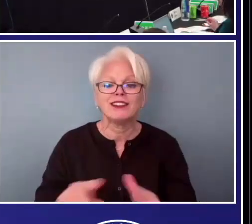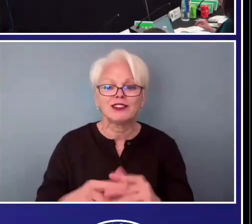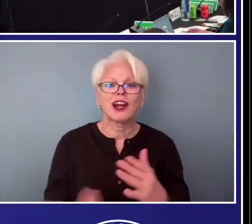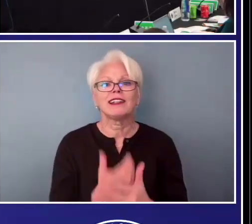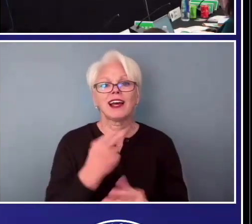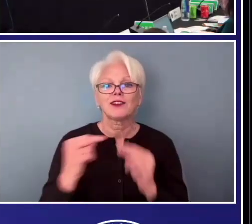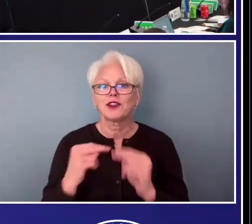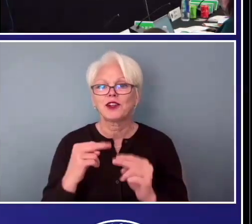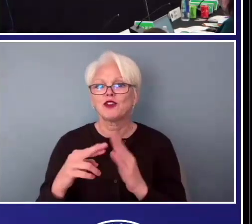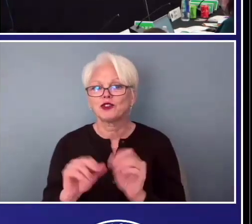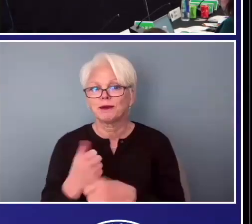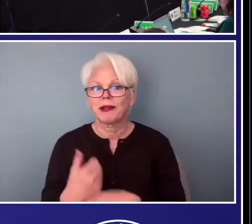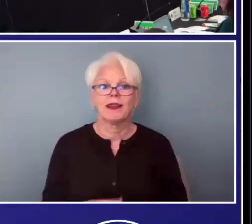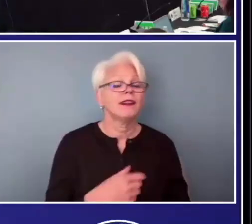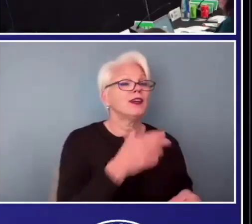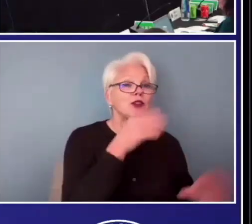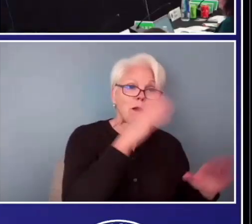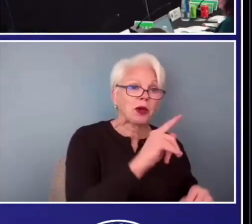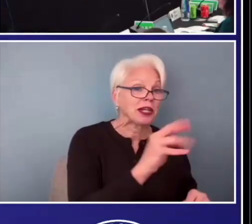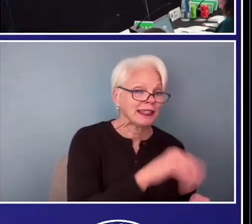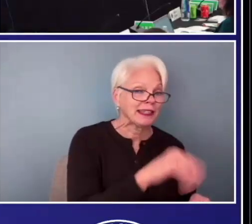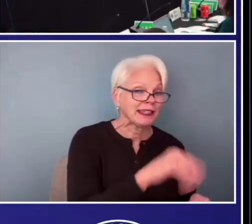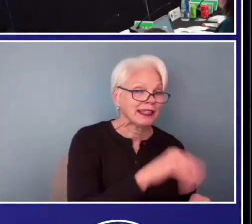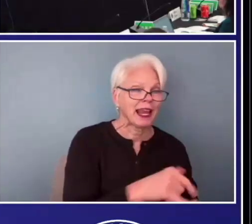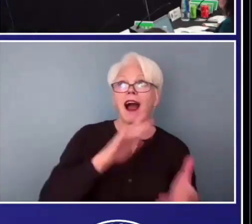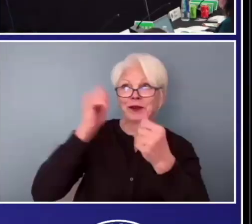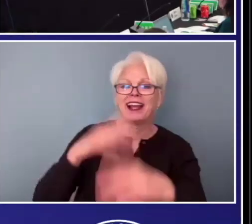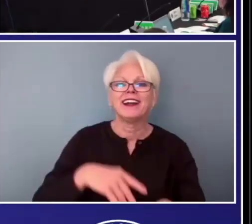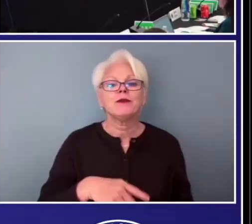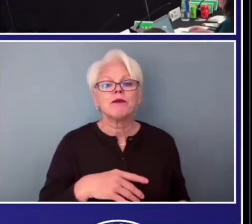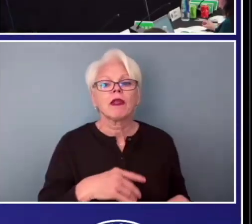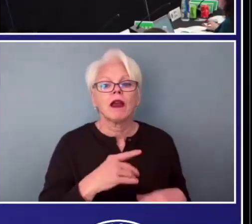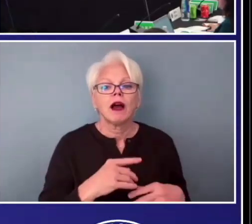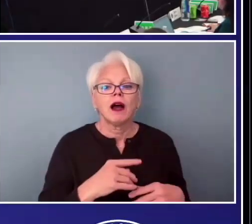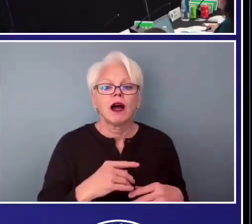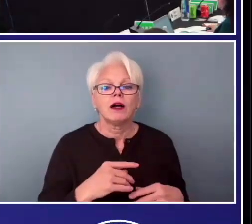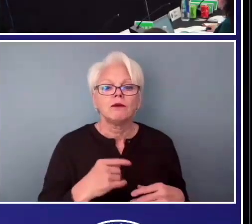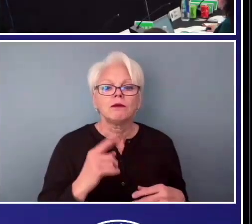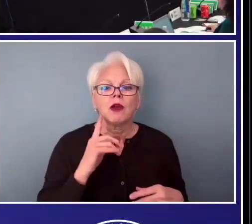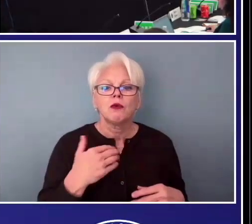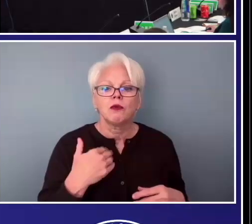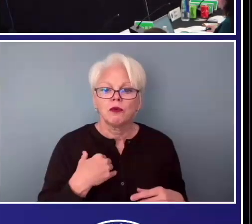Hallelujah. on the AHEAD Committee, which will, which will tackle the accountability piece of the One Big